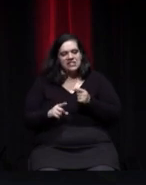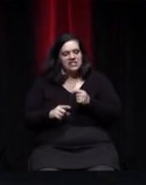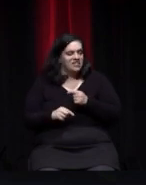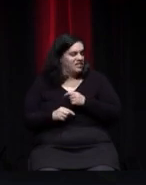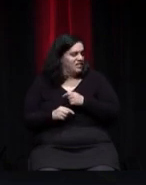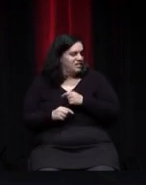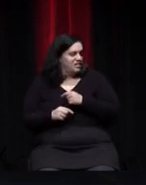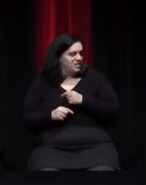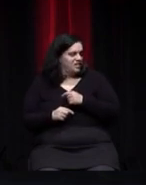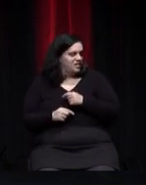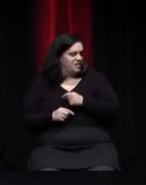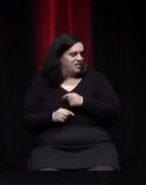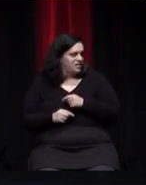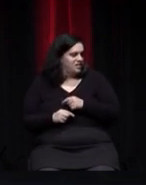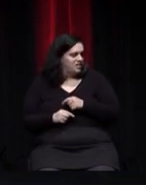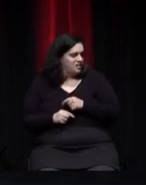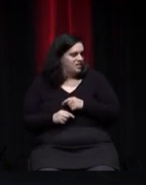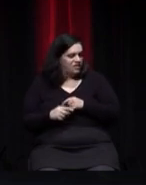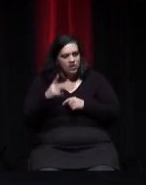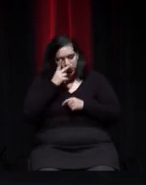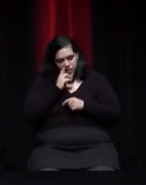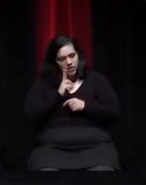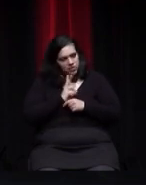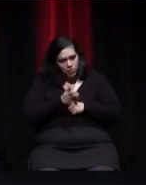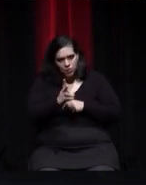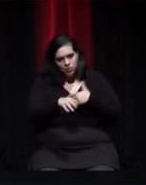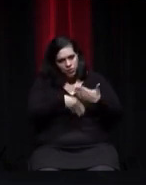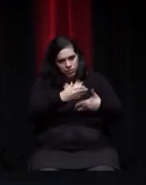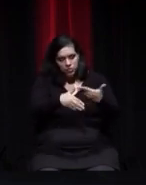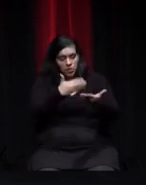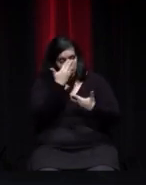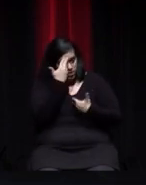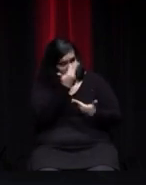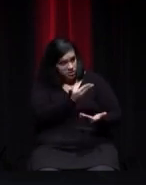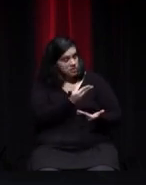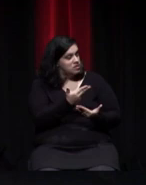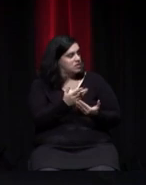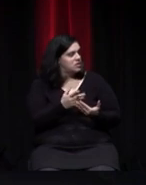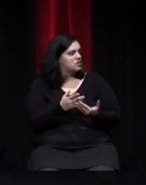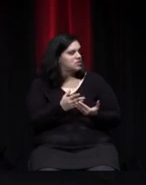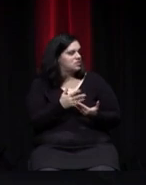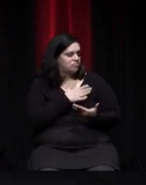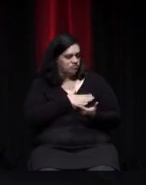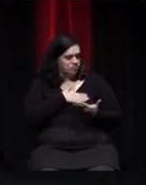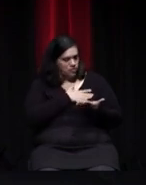I think we'll move on. I appreciate the invitation a lot. Thank you very much.